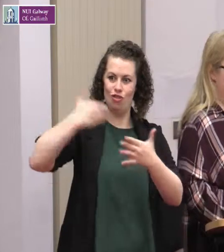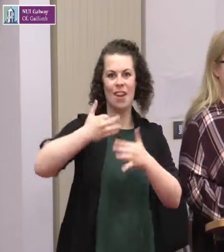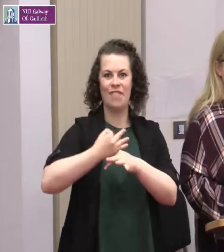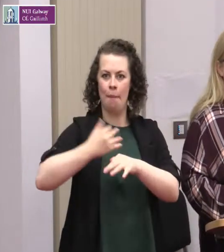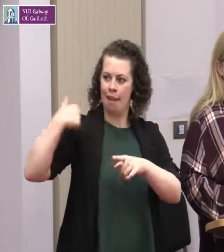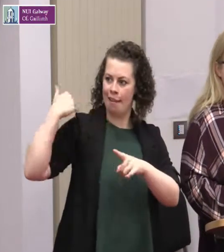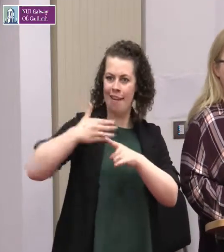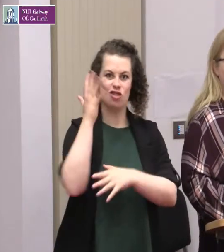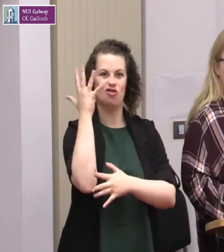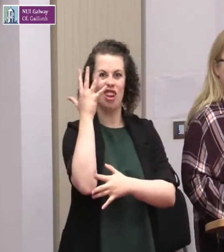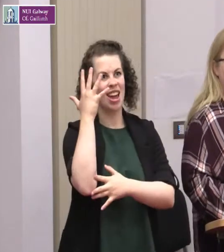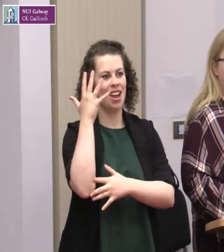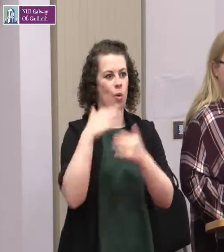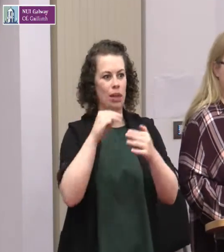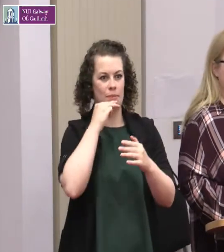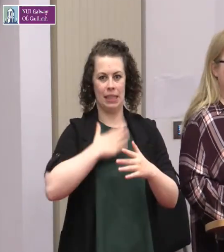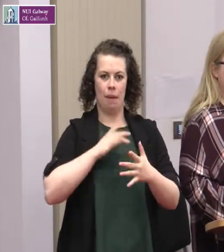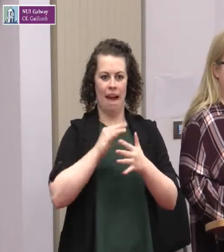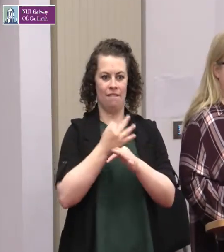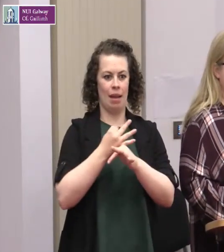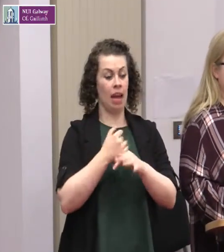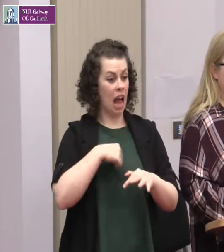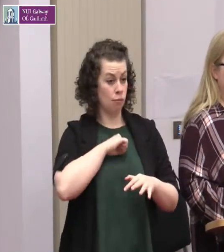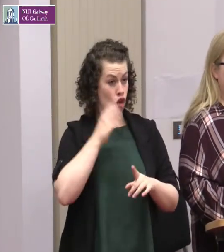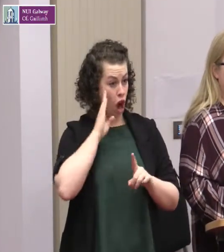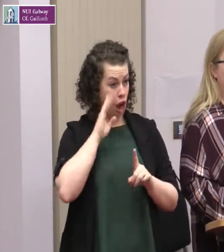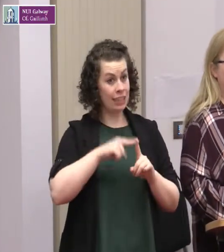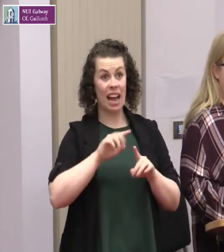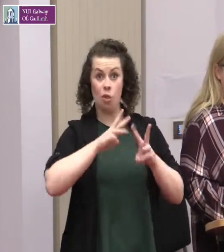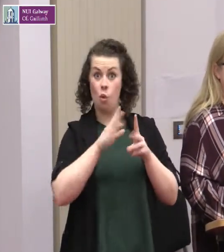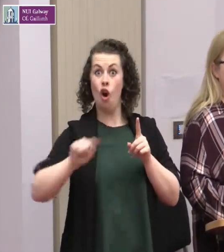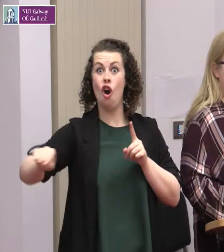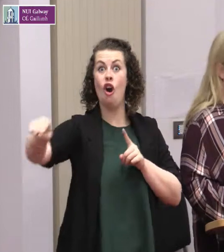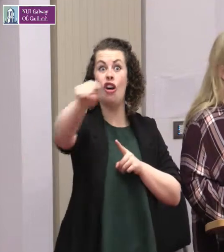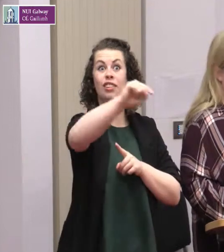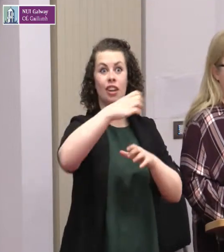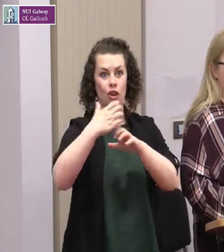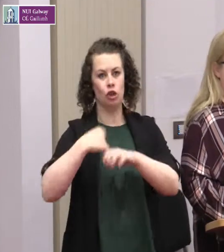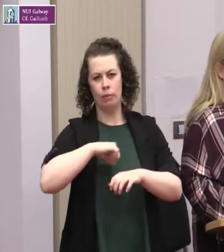The Irish state worldwide, those of you are visiting from abroad will be aware that there